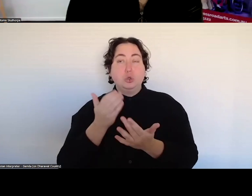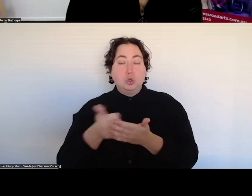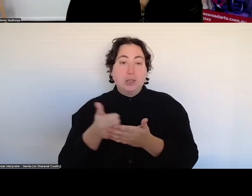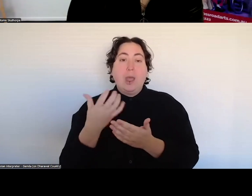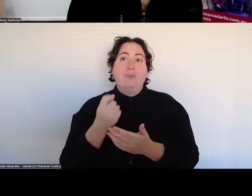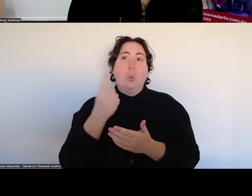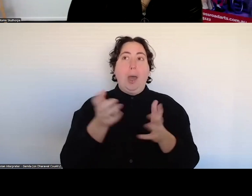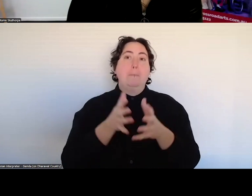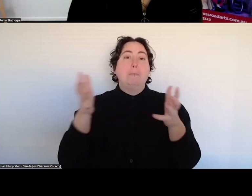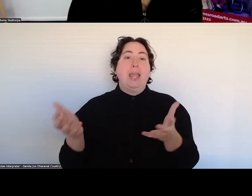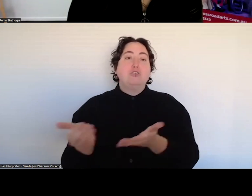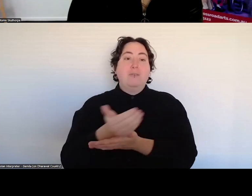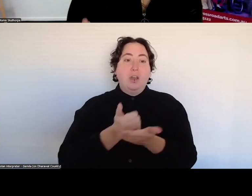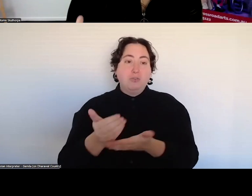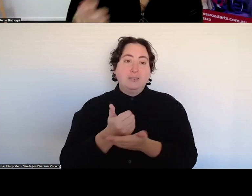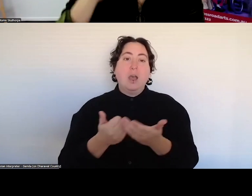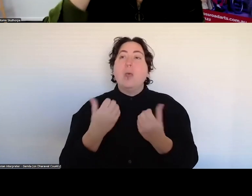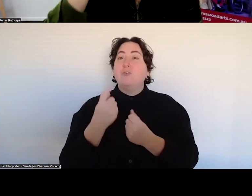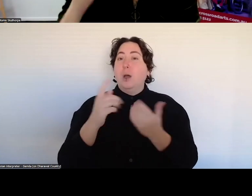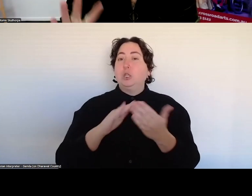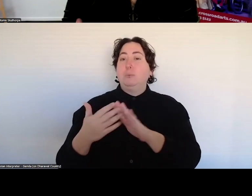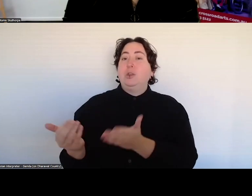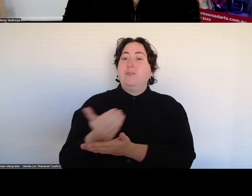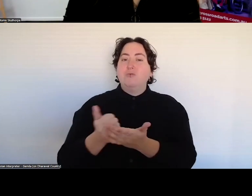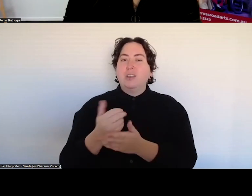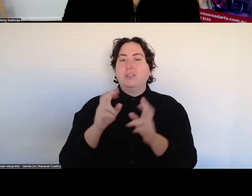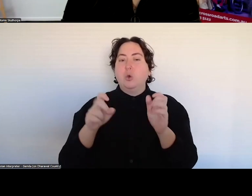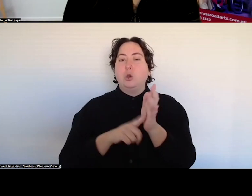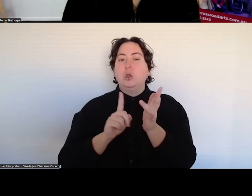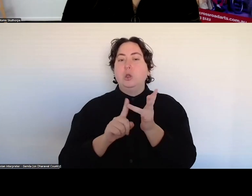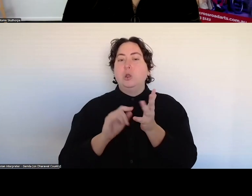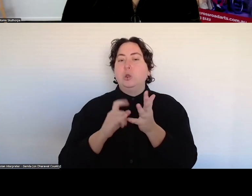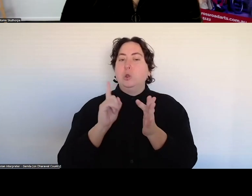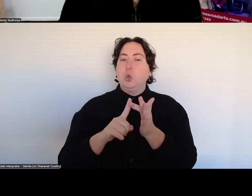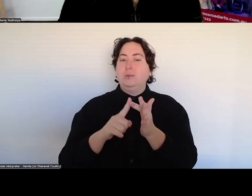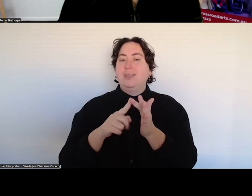community fundraiser which is a celebration of International Day of People with Disability,